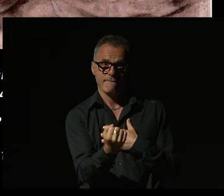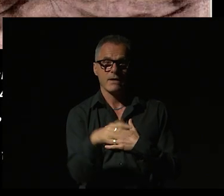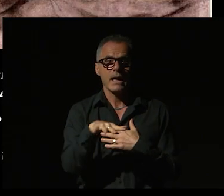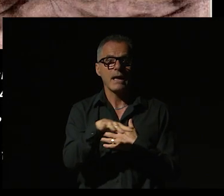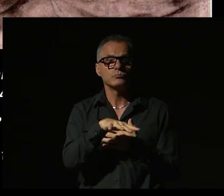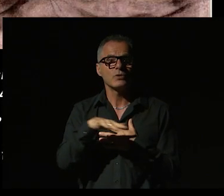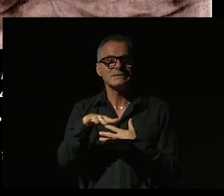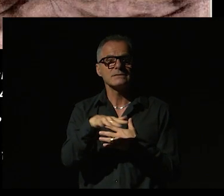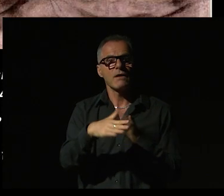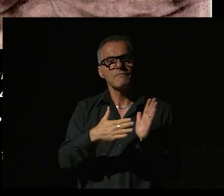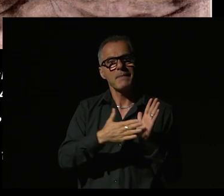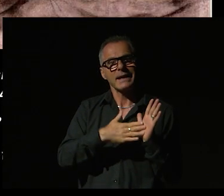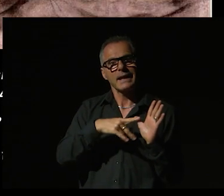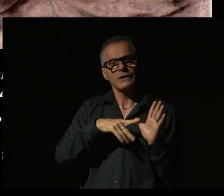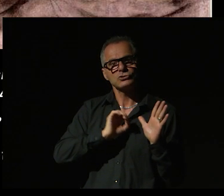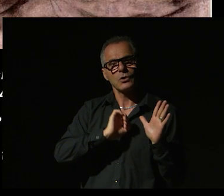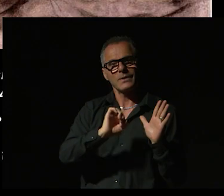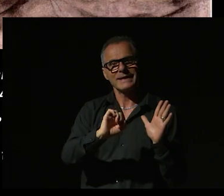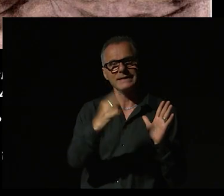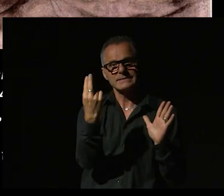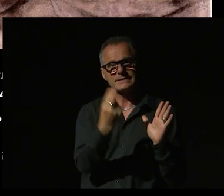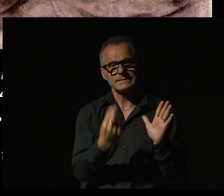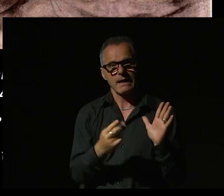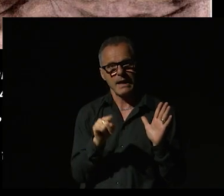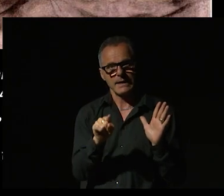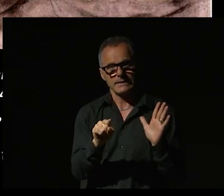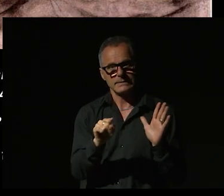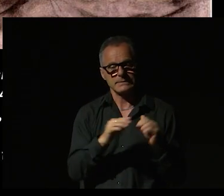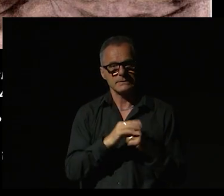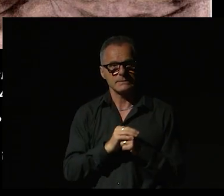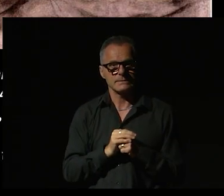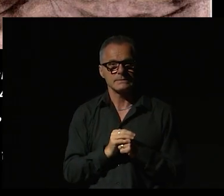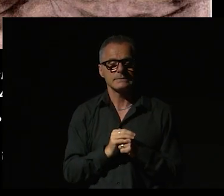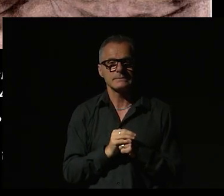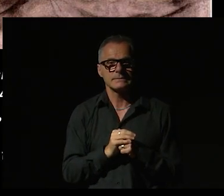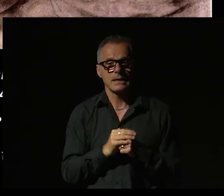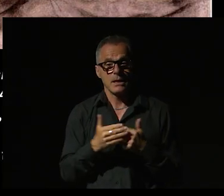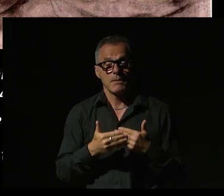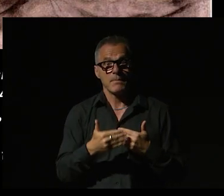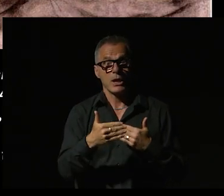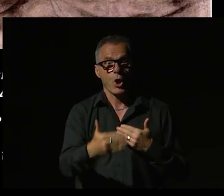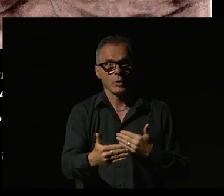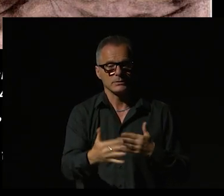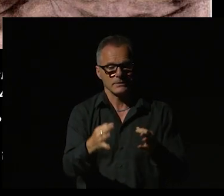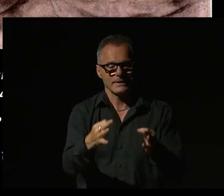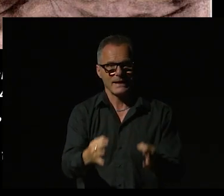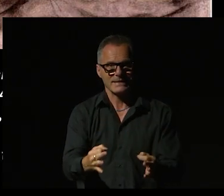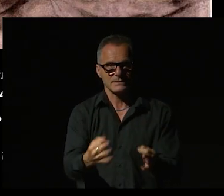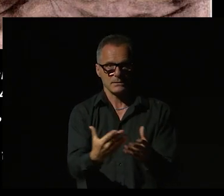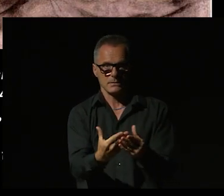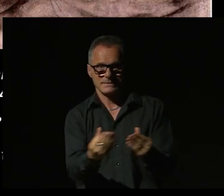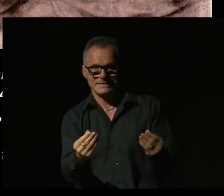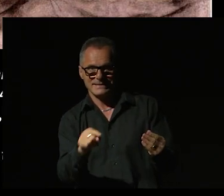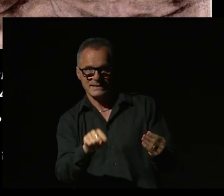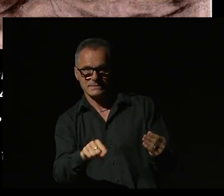of Michelangelo's designs beyond what the Carracci could have seen, for example, in drawings or copies